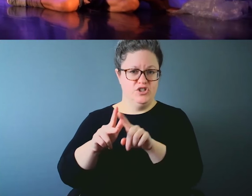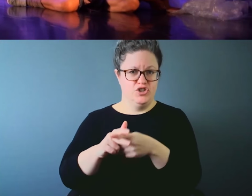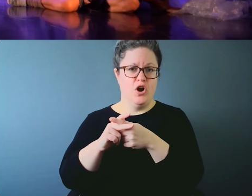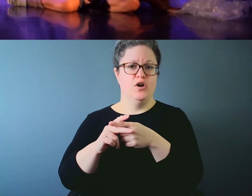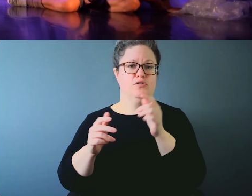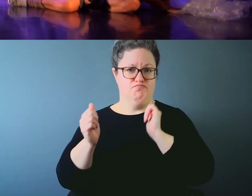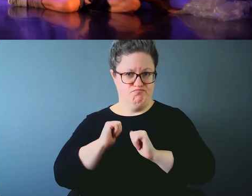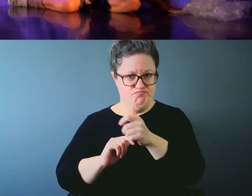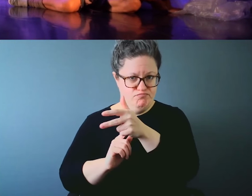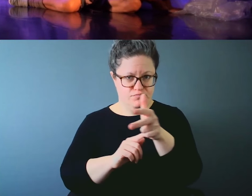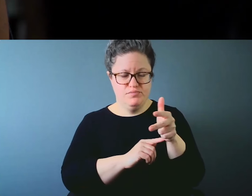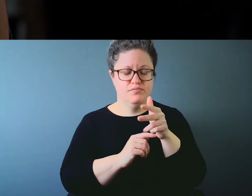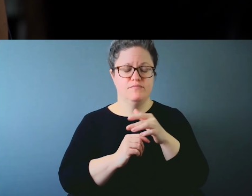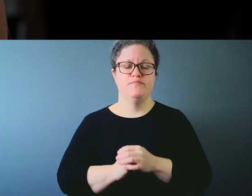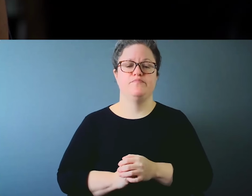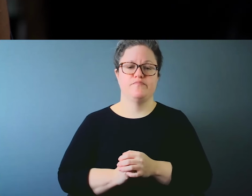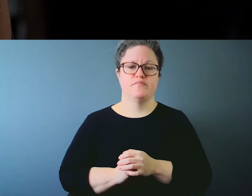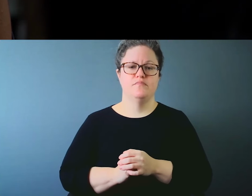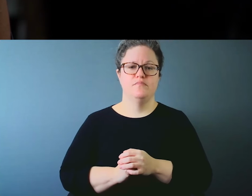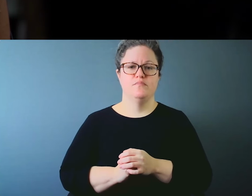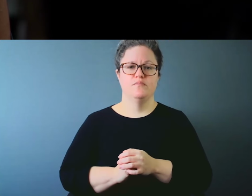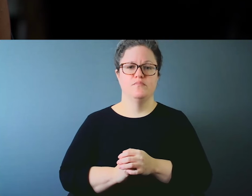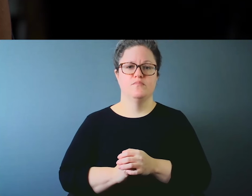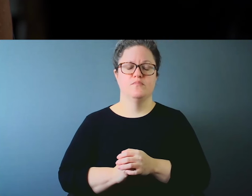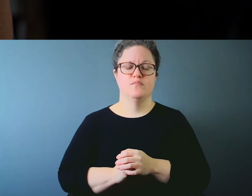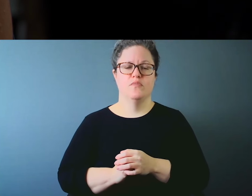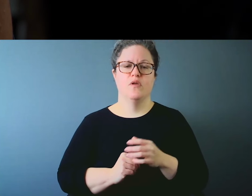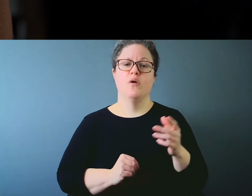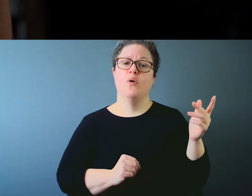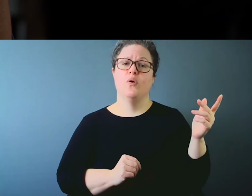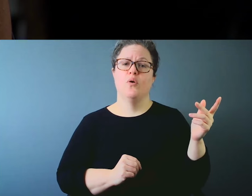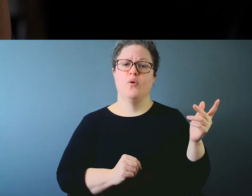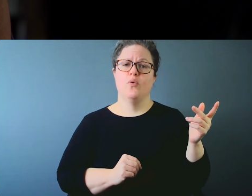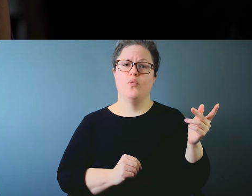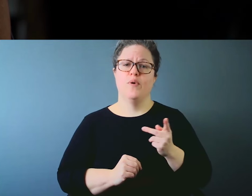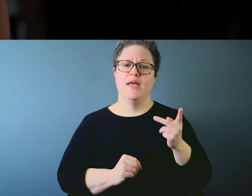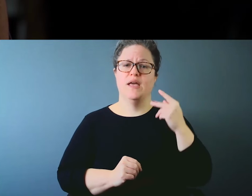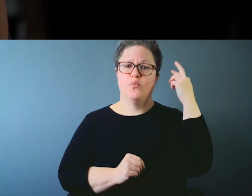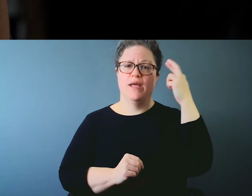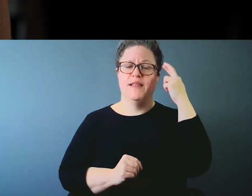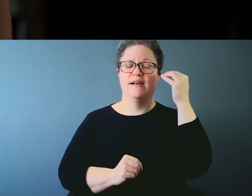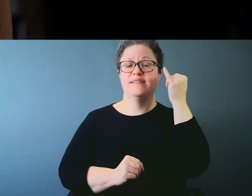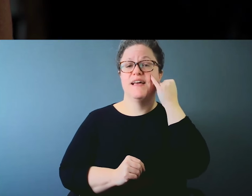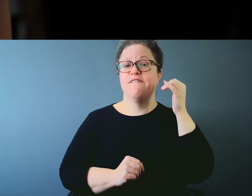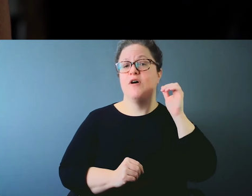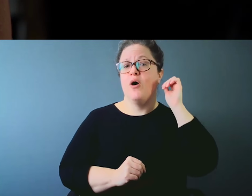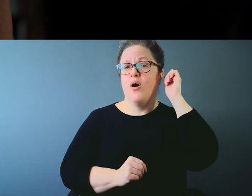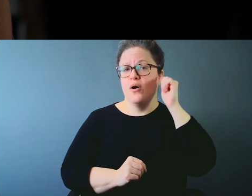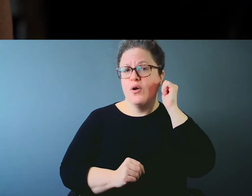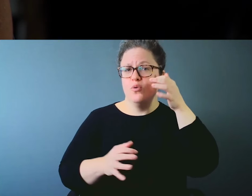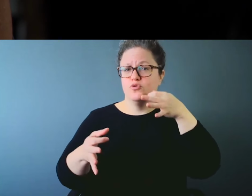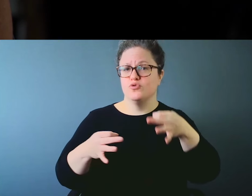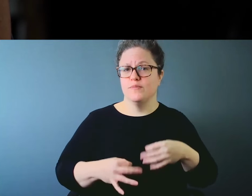One thing we really discovered was the- the importance of if we're going to do audio description while